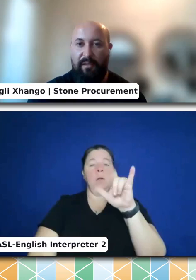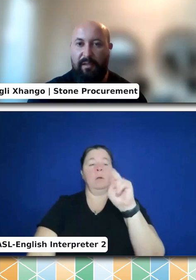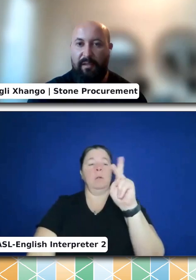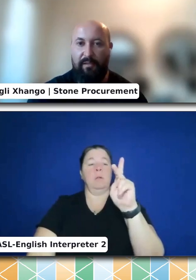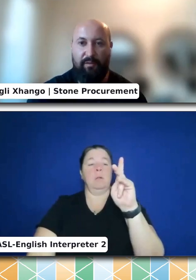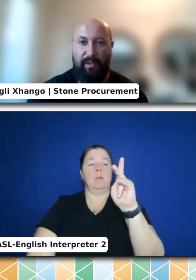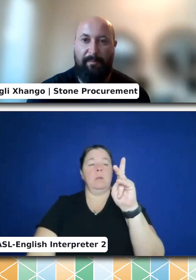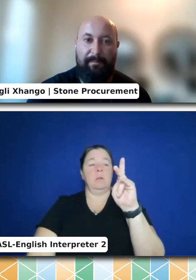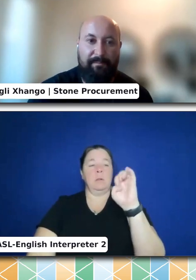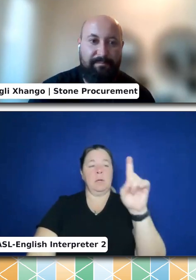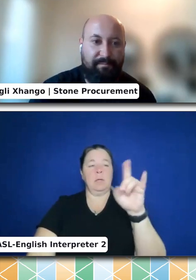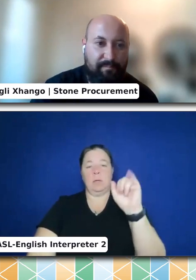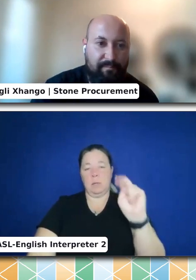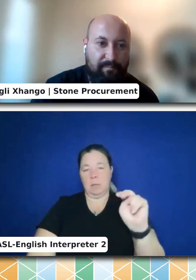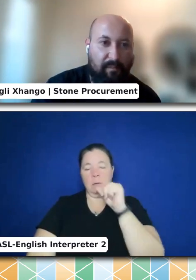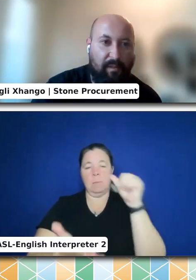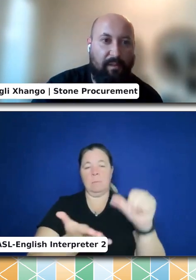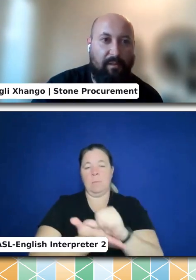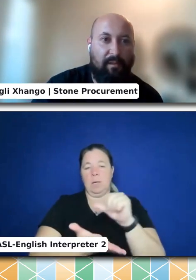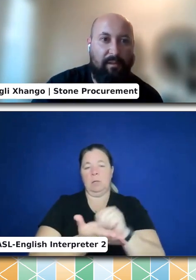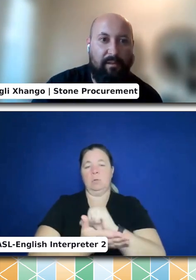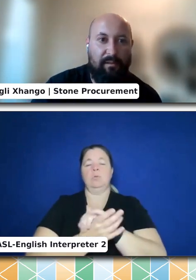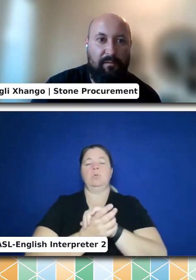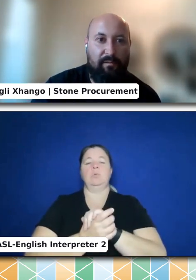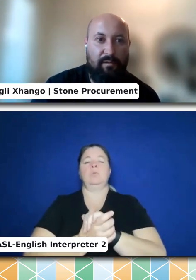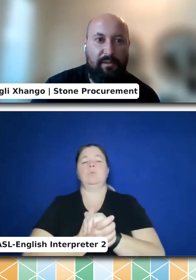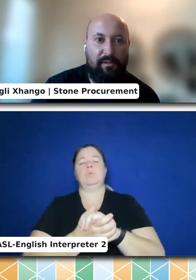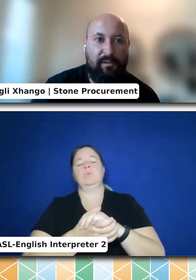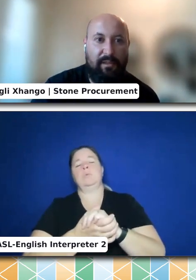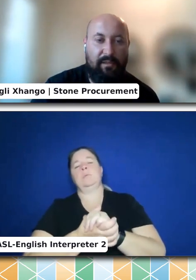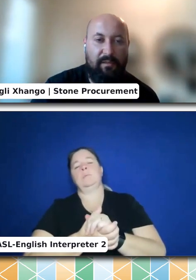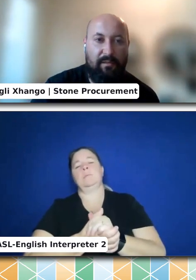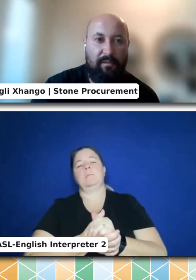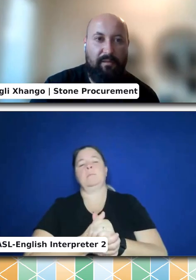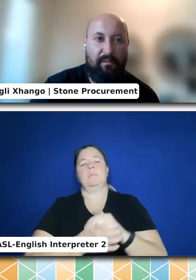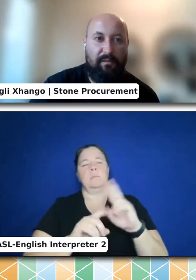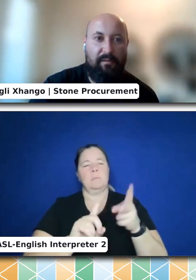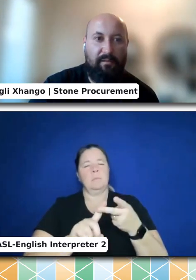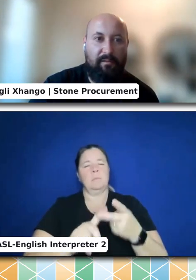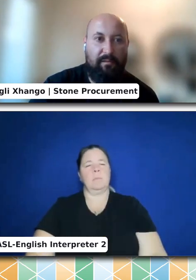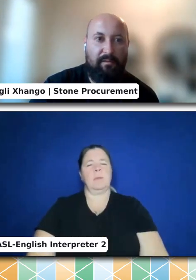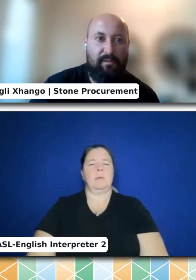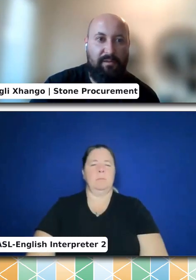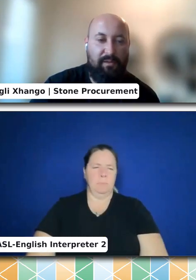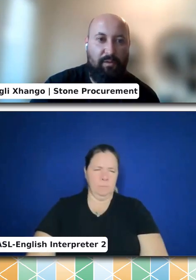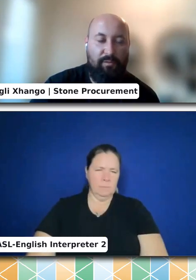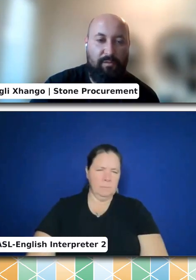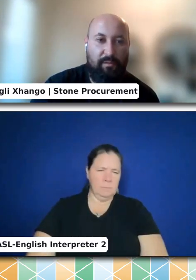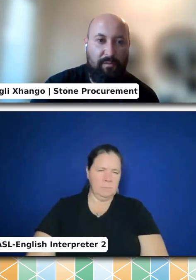Okay. Second.